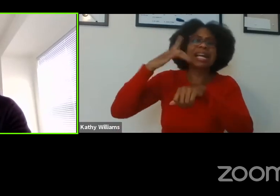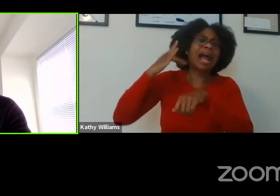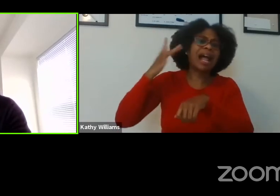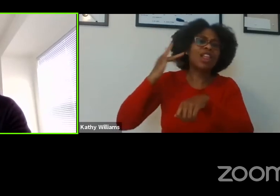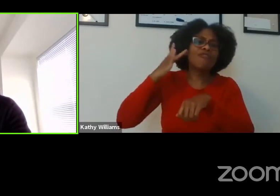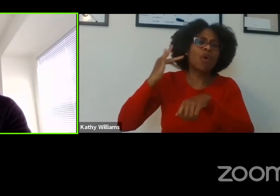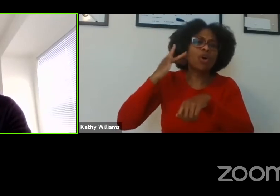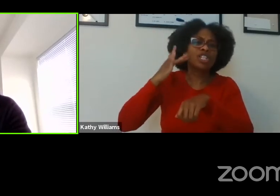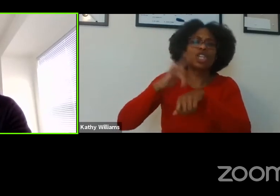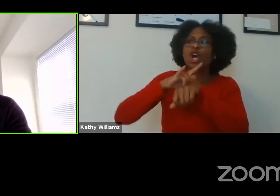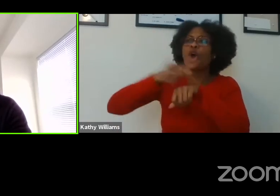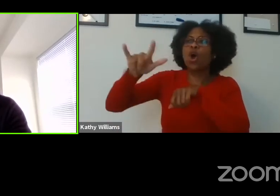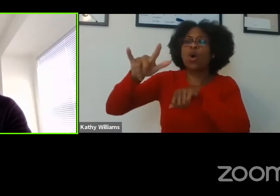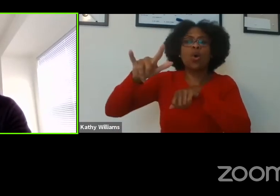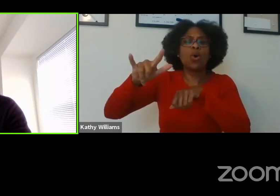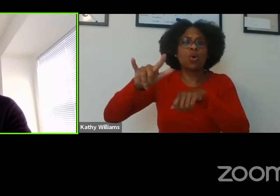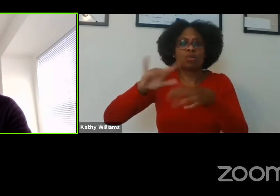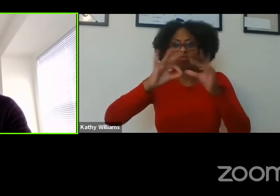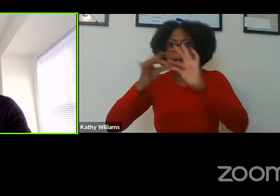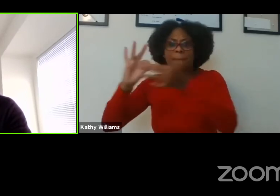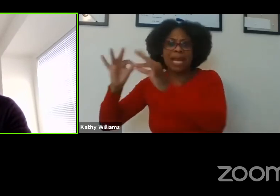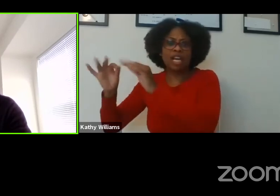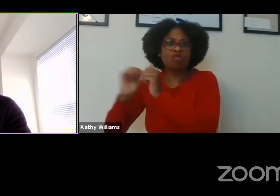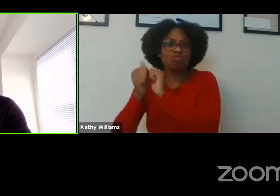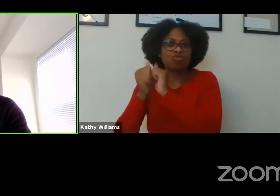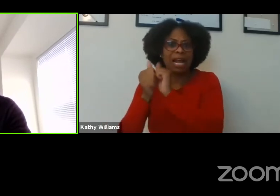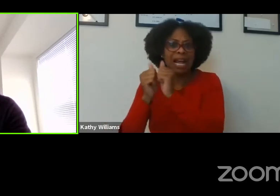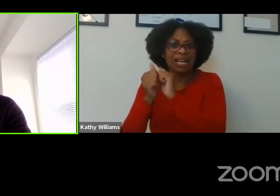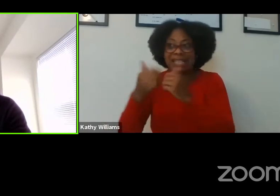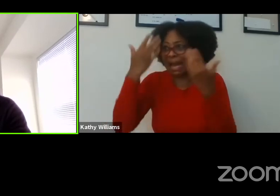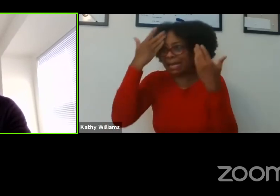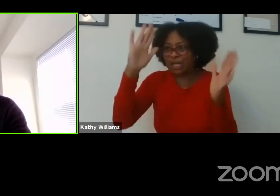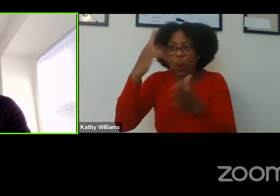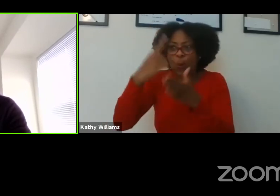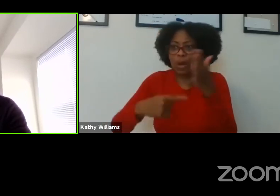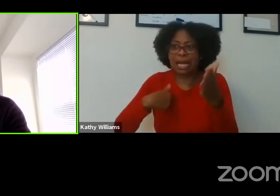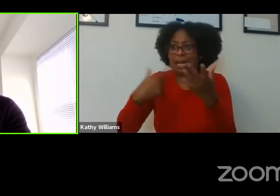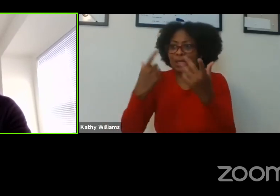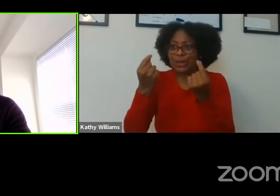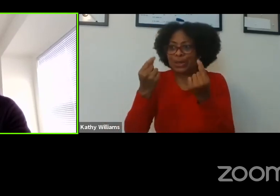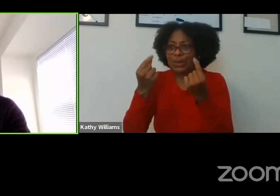They didn't know what I was going to do after I got back. All I knew was I was chasing my dream.